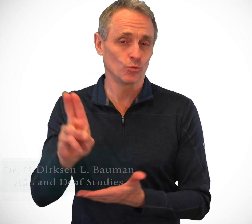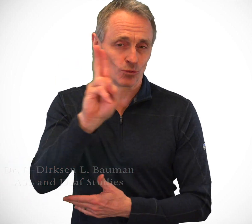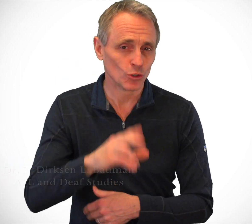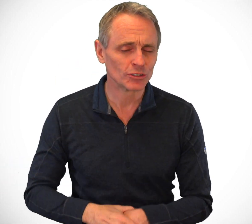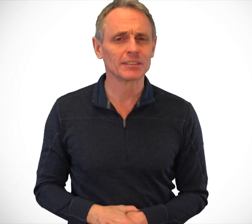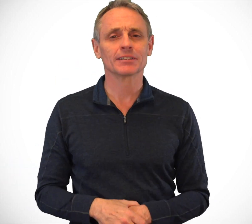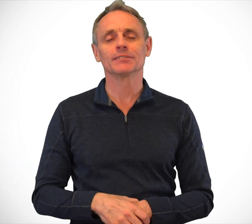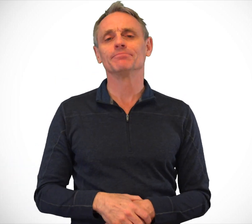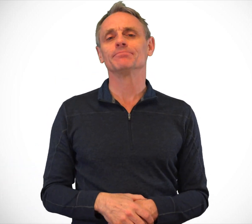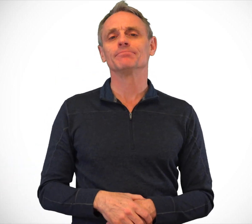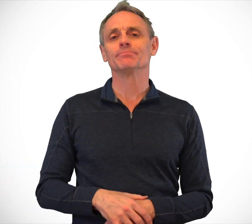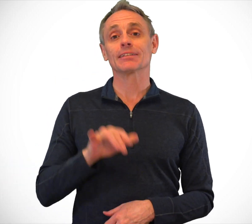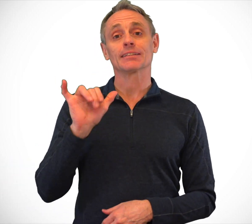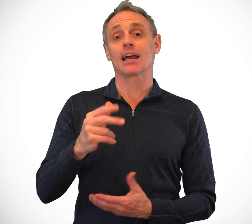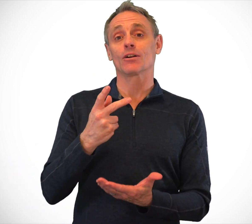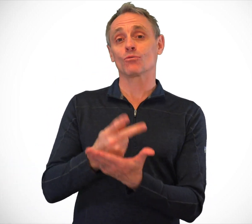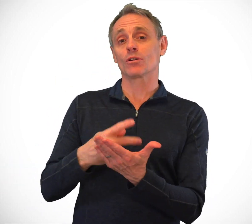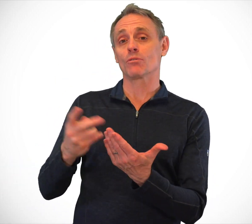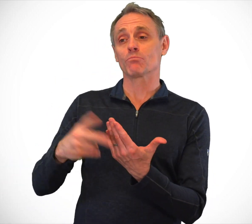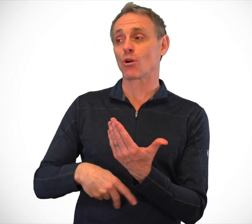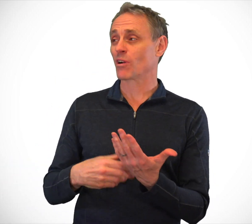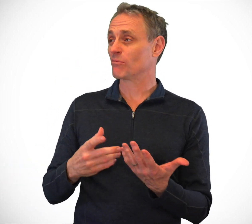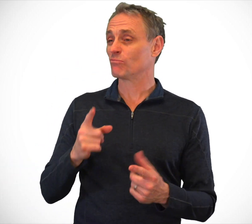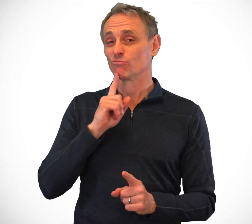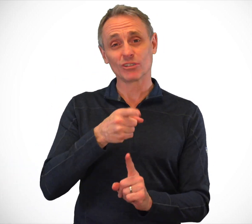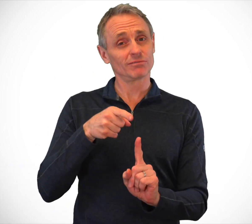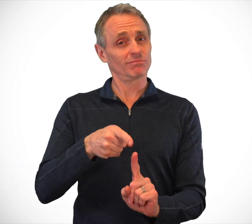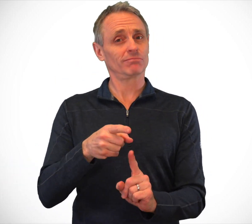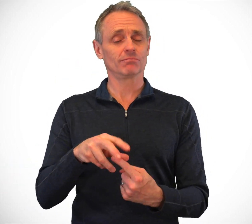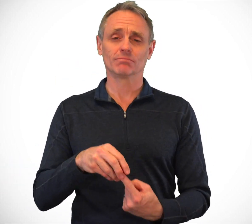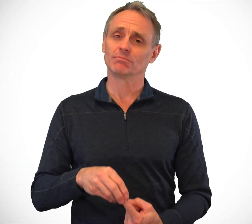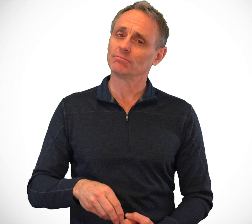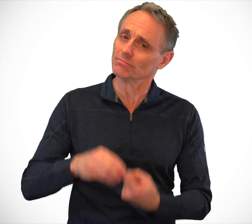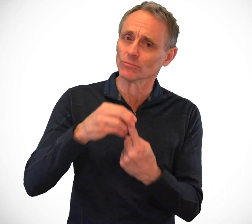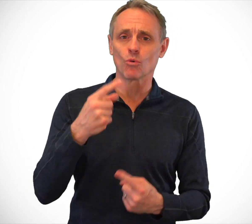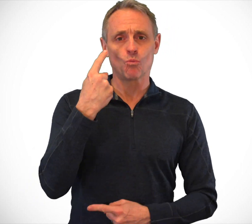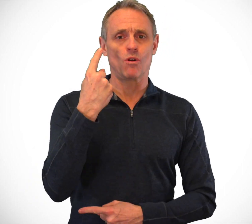Our graduate program really is unique, and one of a kind. It is the only program like